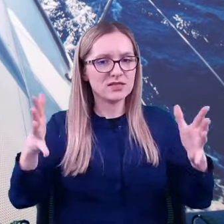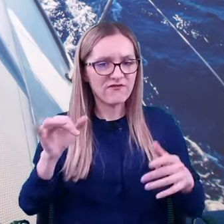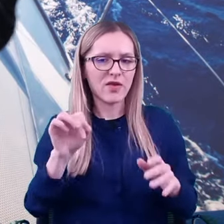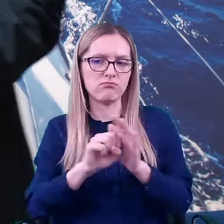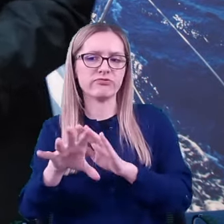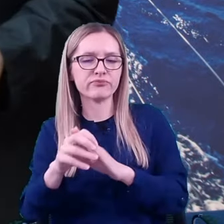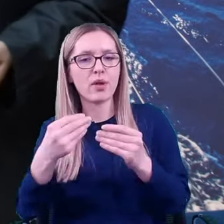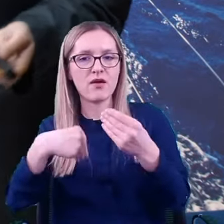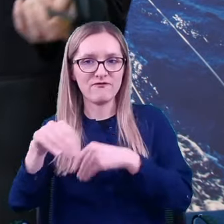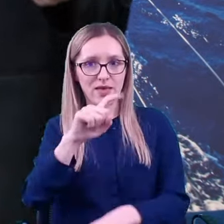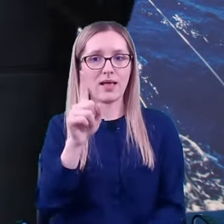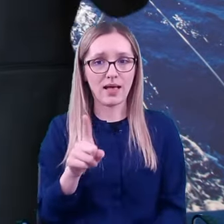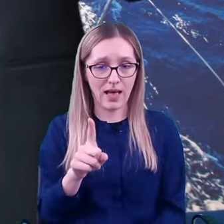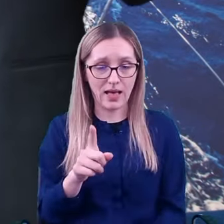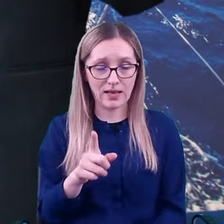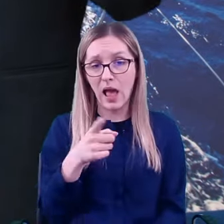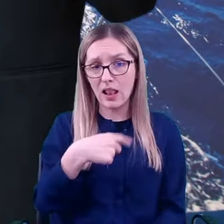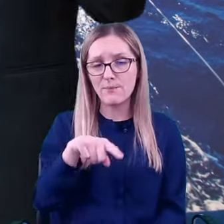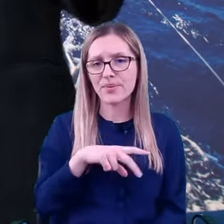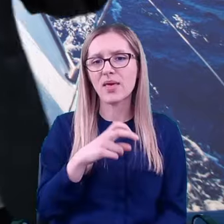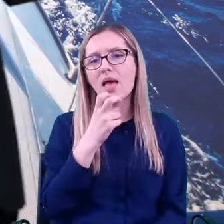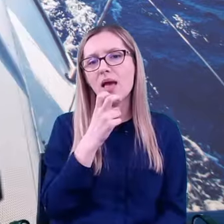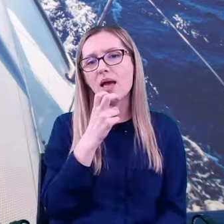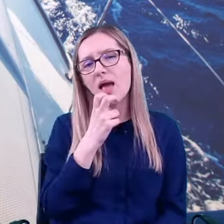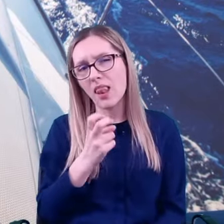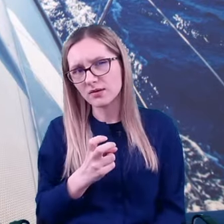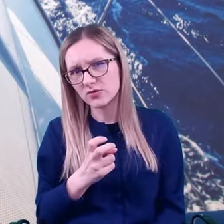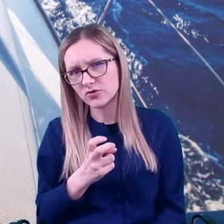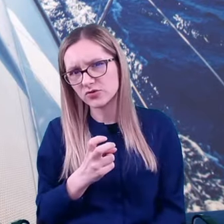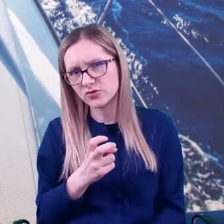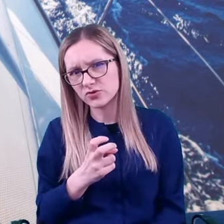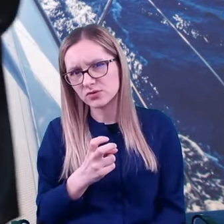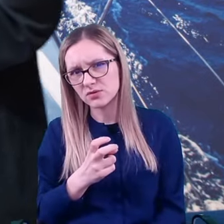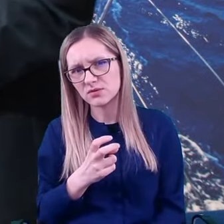While there are various reactions involved